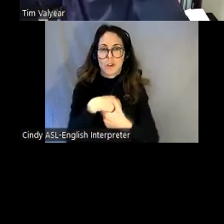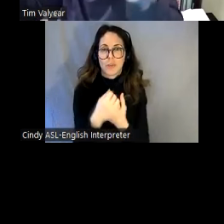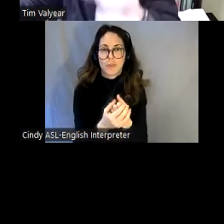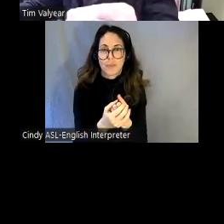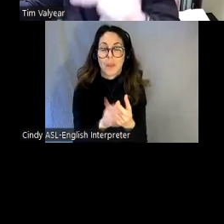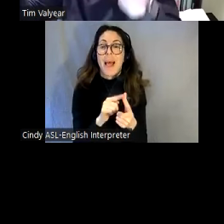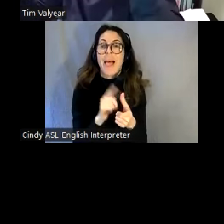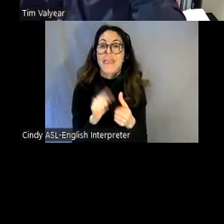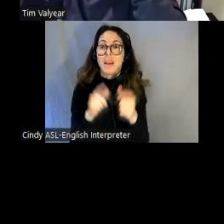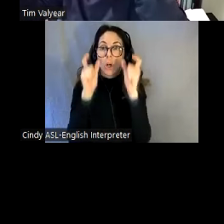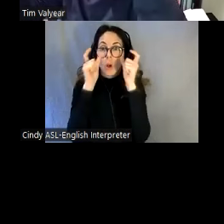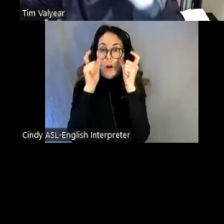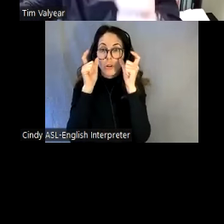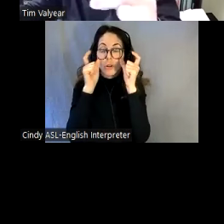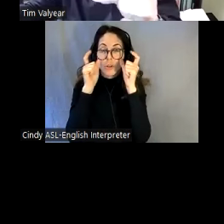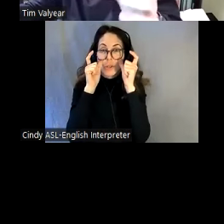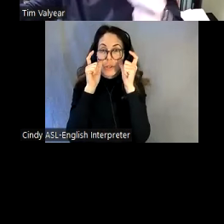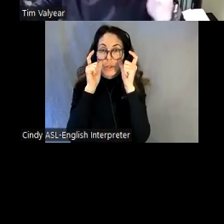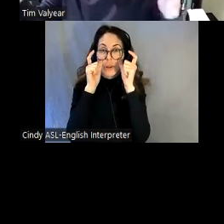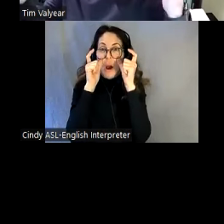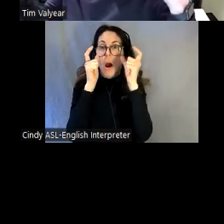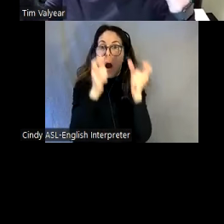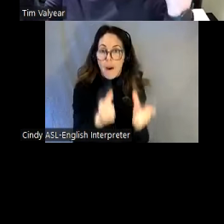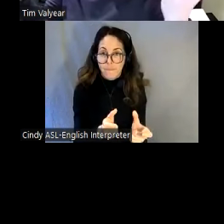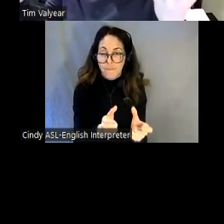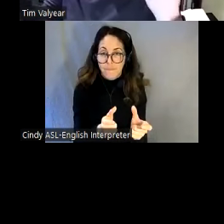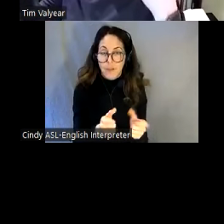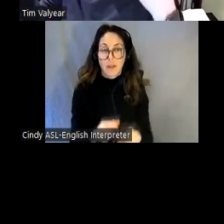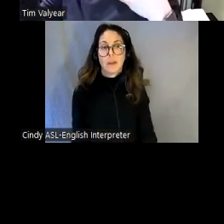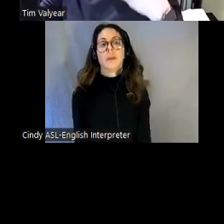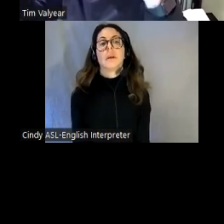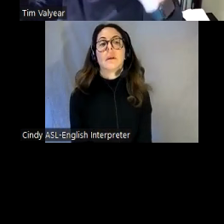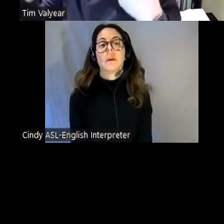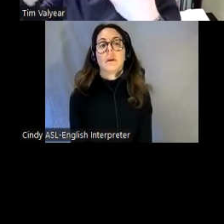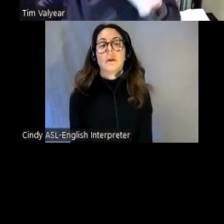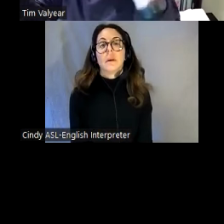touching the outside part. Right? And then, we wash our